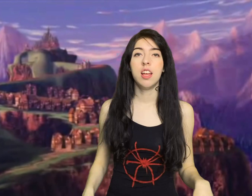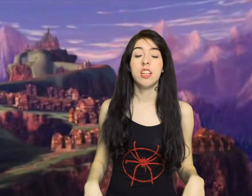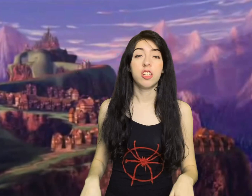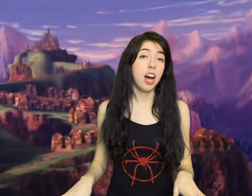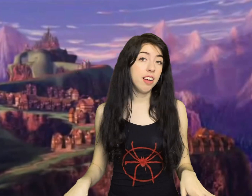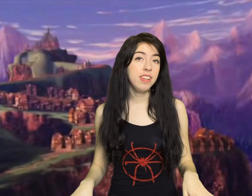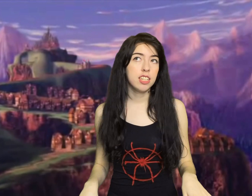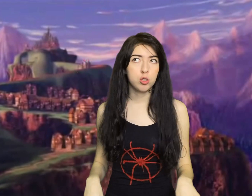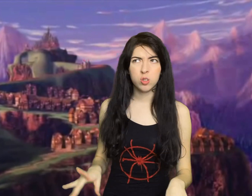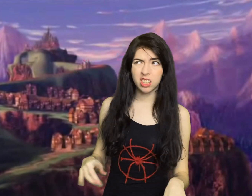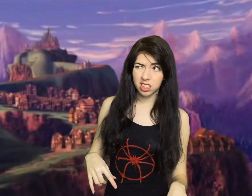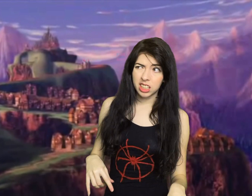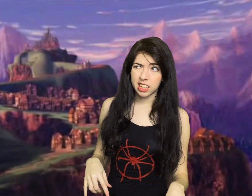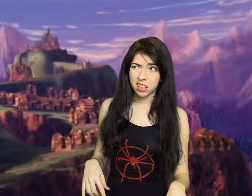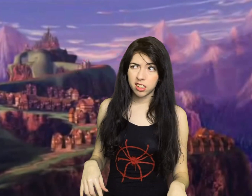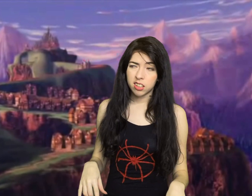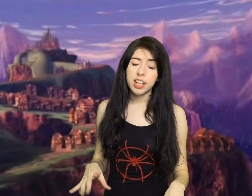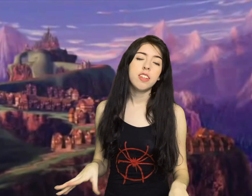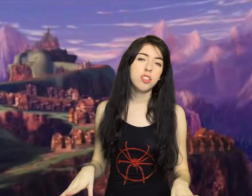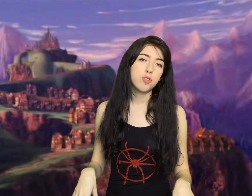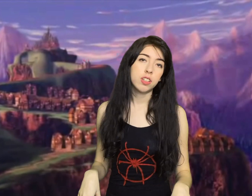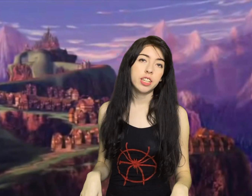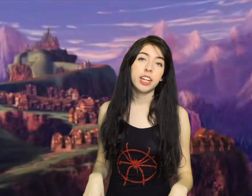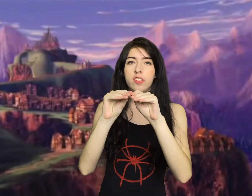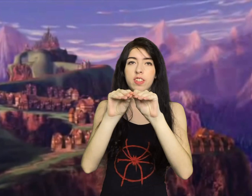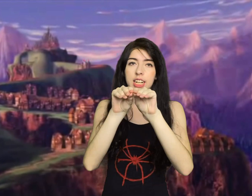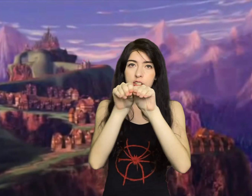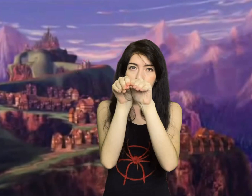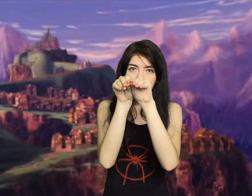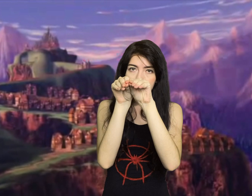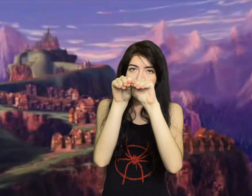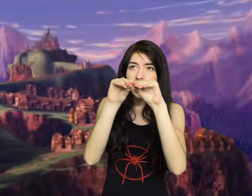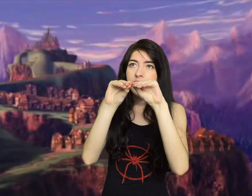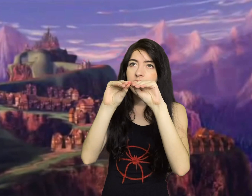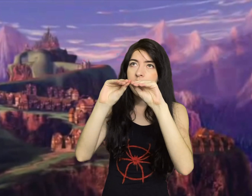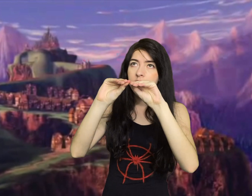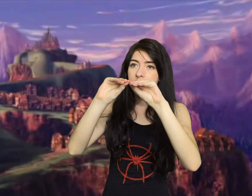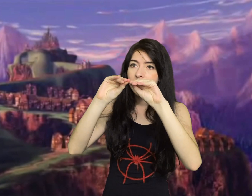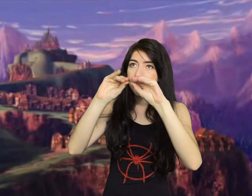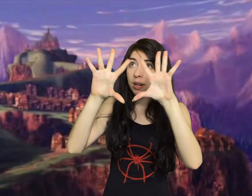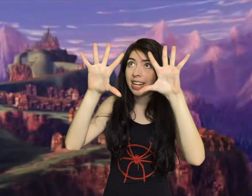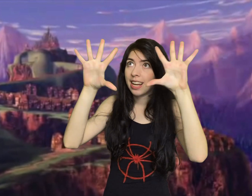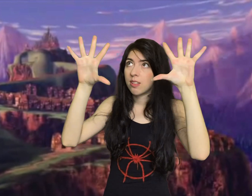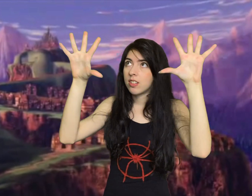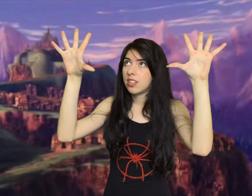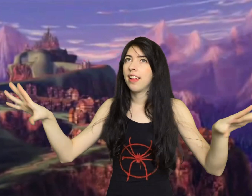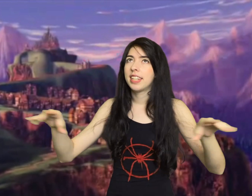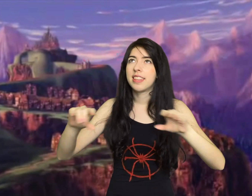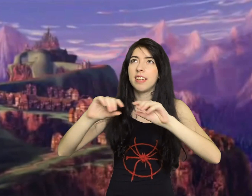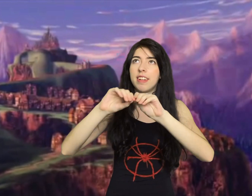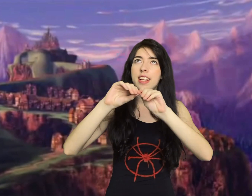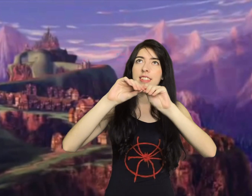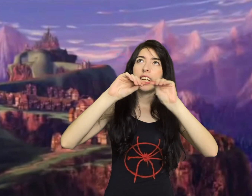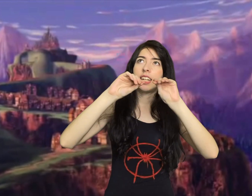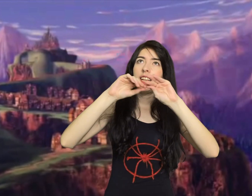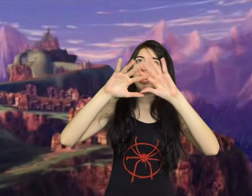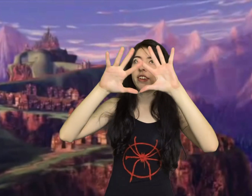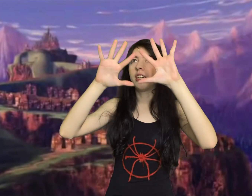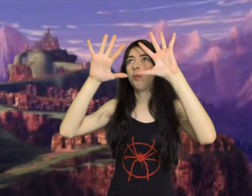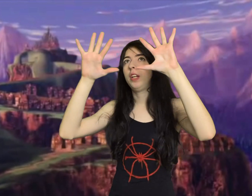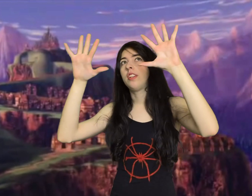so OBVIOUS or CLEAR it is used for CLEAR also like two meep hands and then spreading out like think of it as like clearing a window